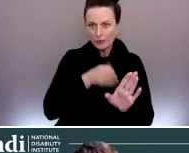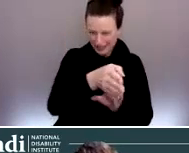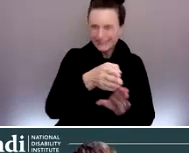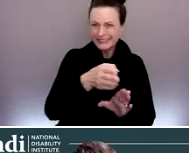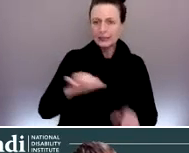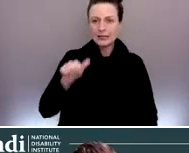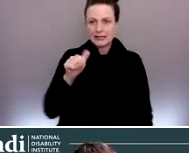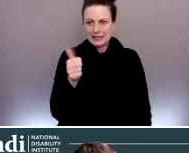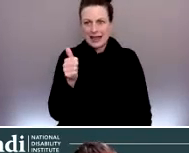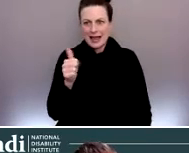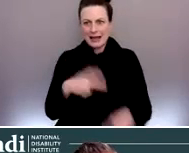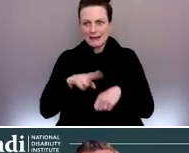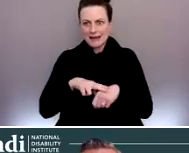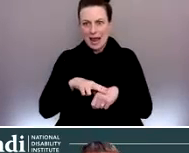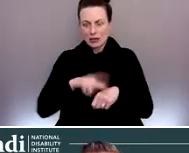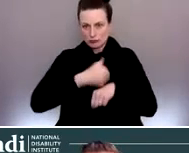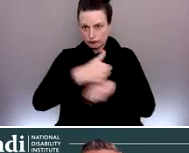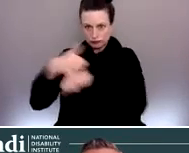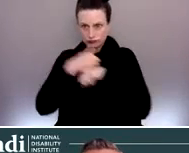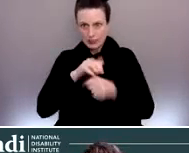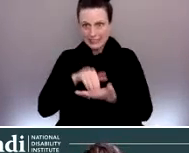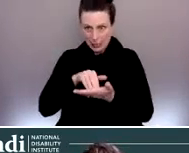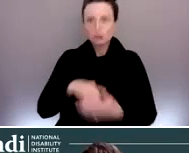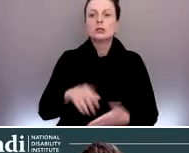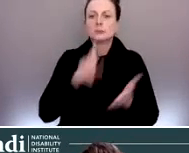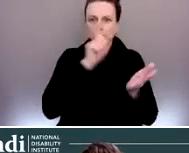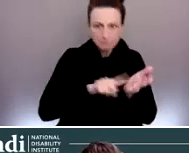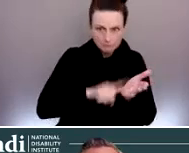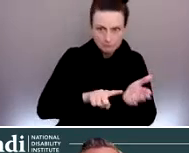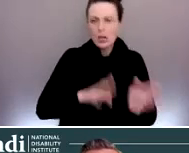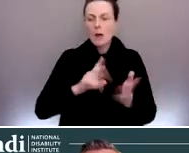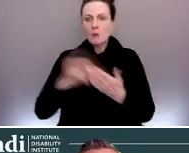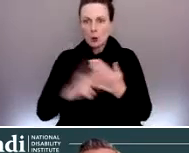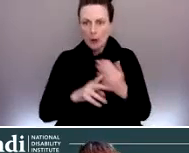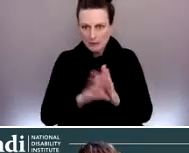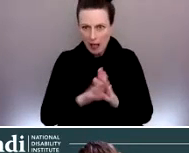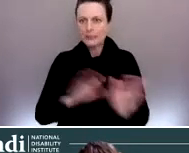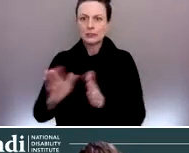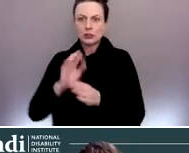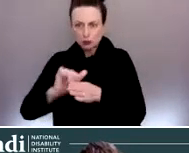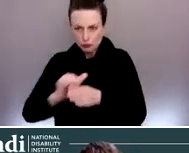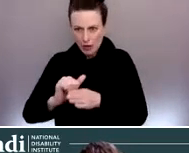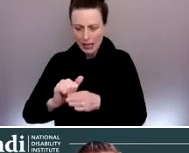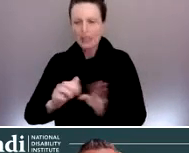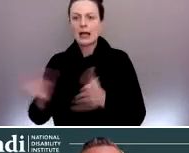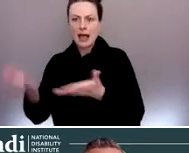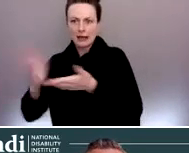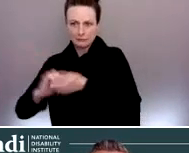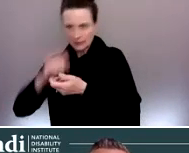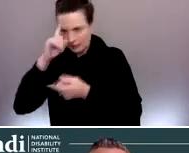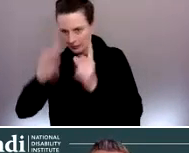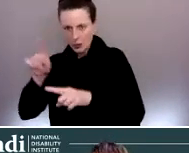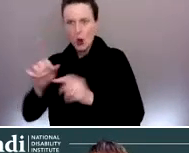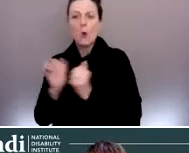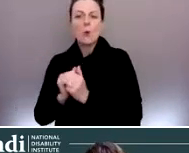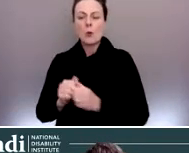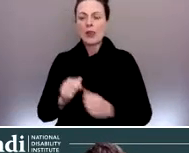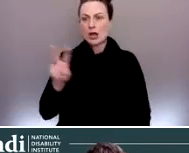national centers, which pursue research, program development, training, and collaboration with 250